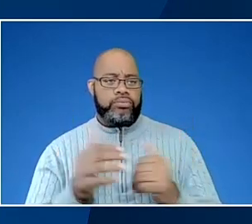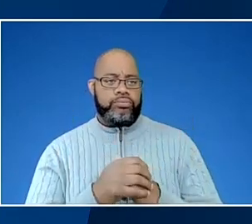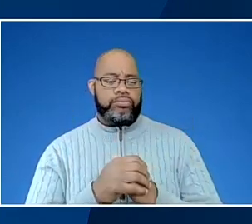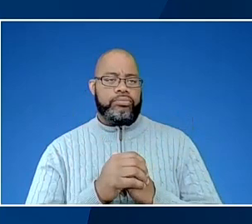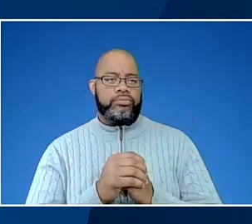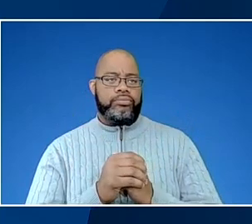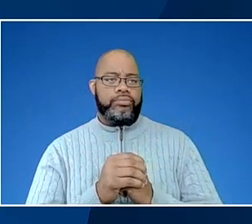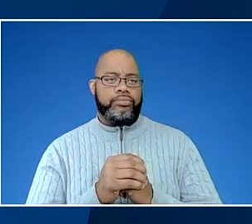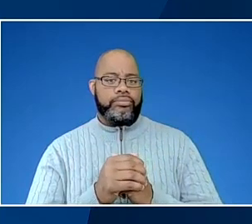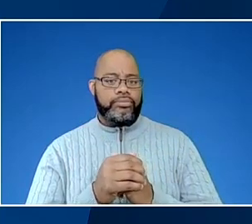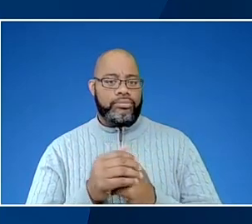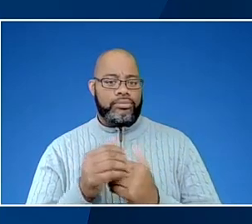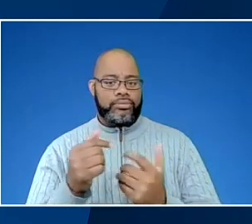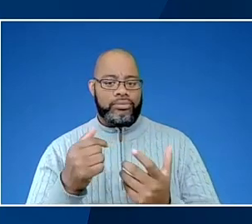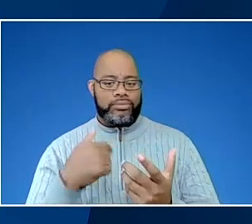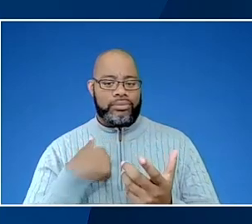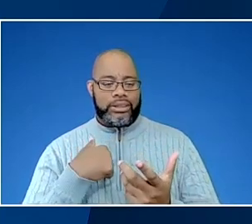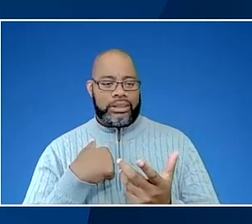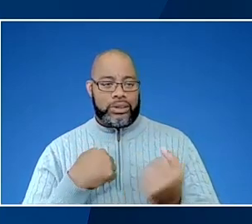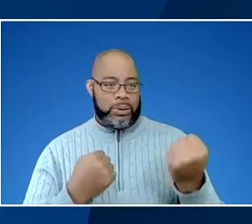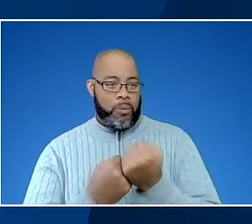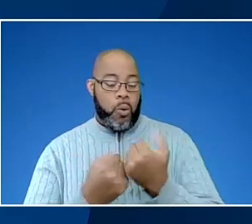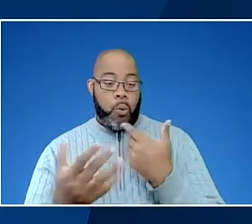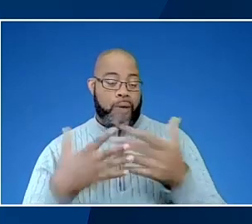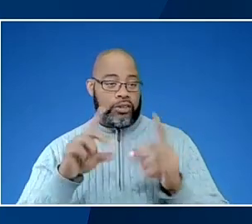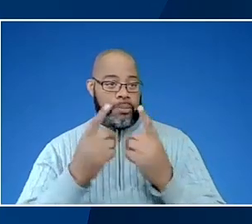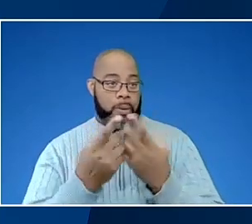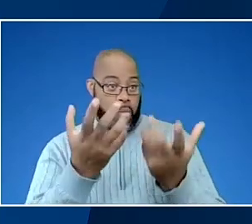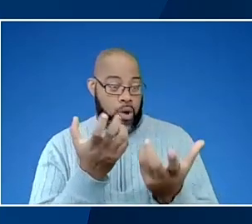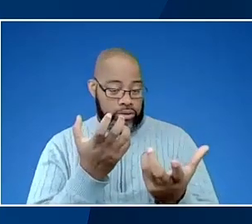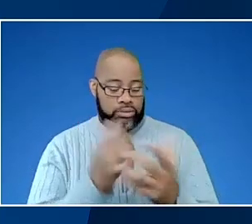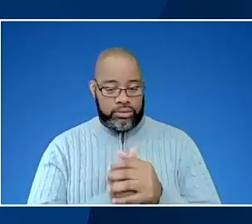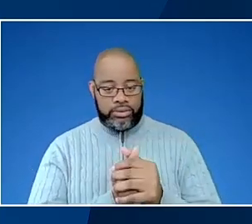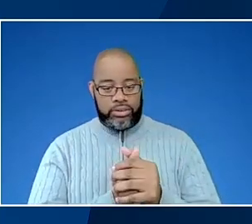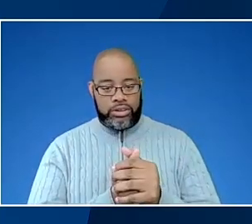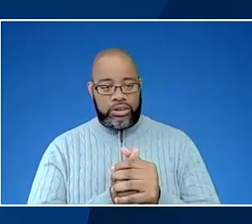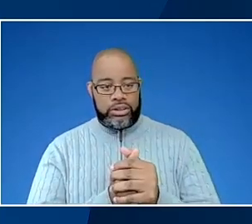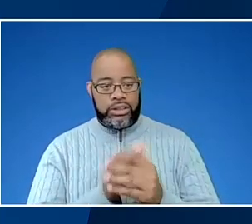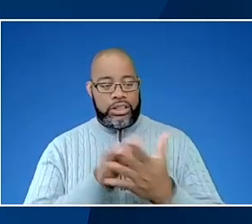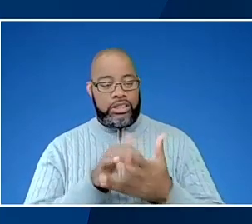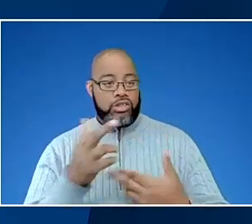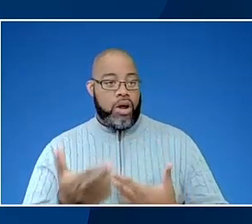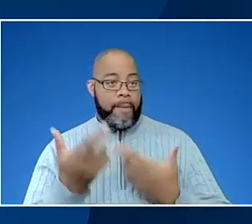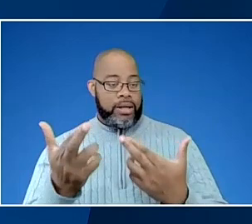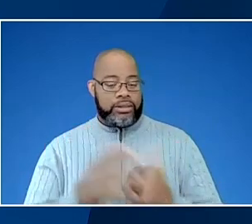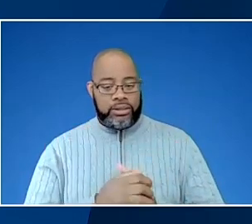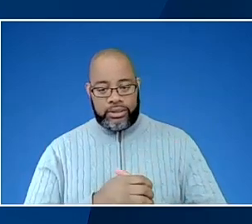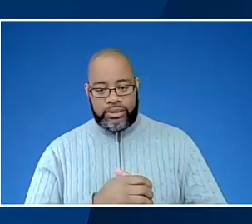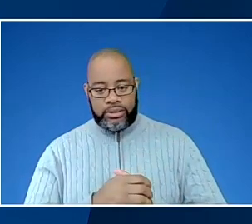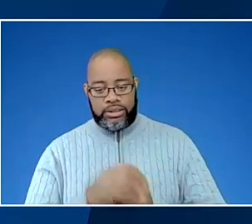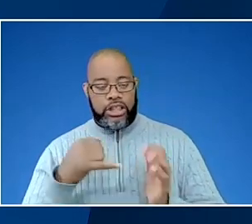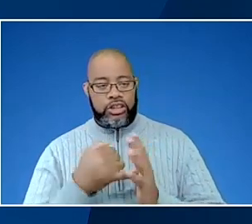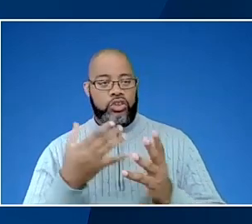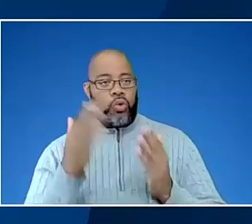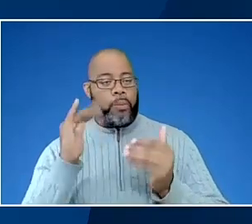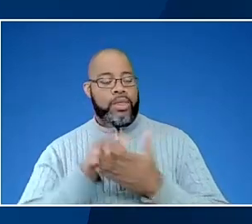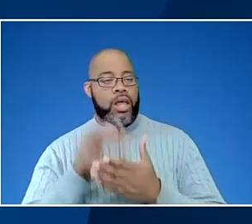mean, I will support what the Department wants- is recommending. I just hope that it will in the future,